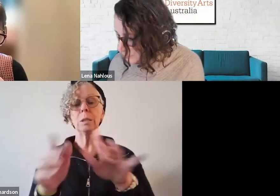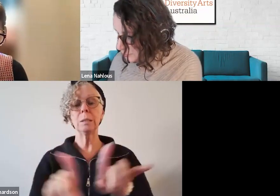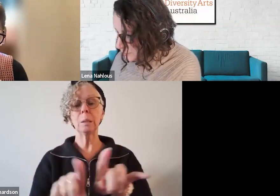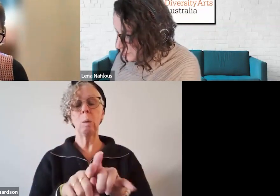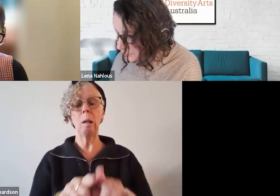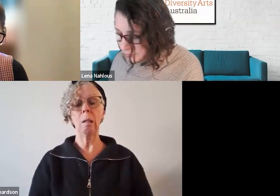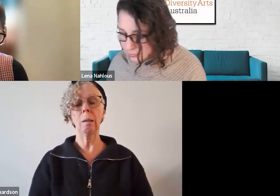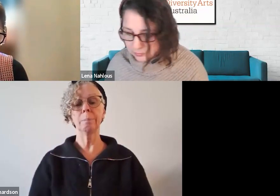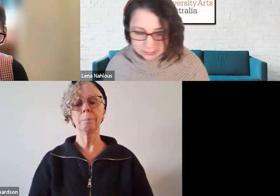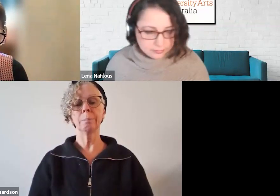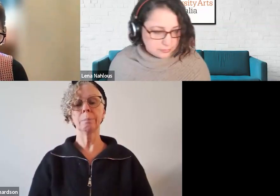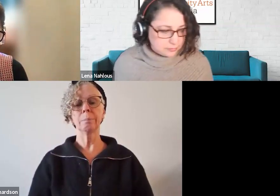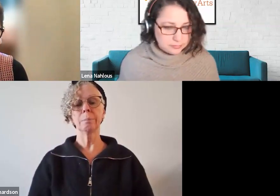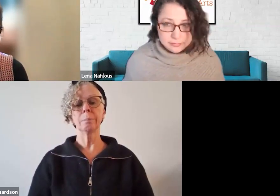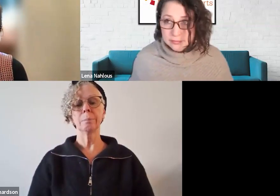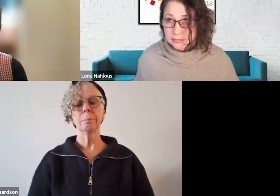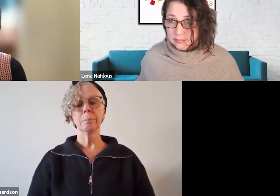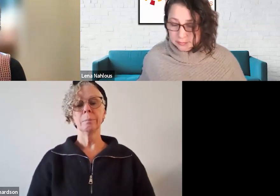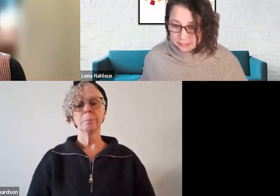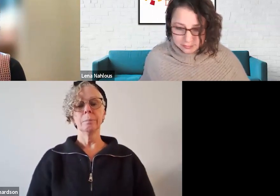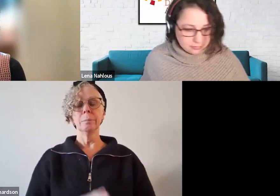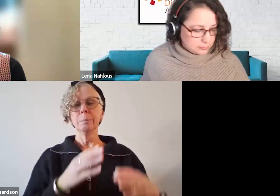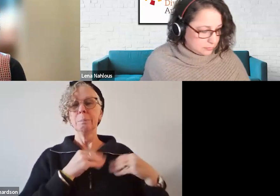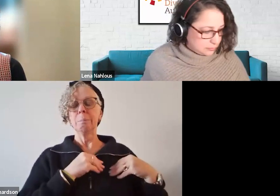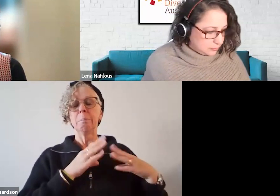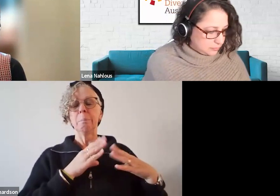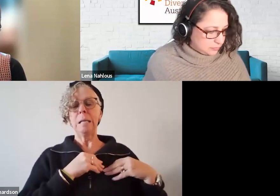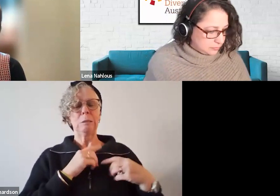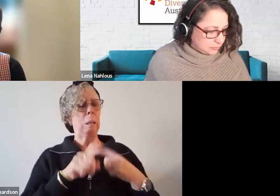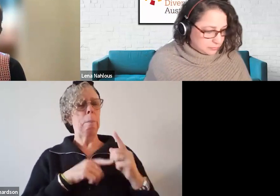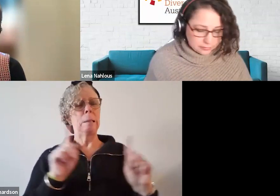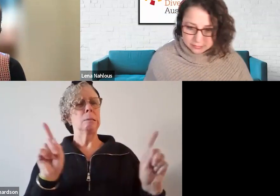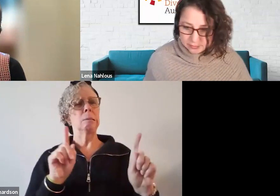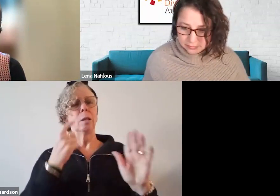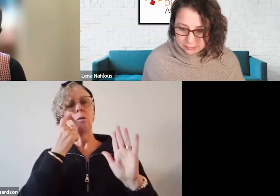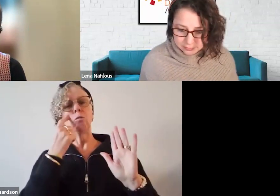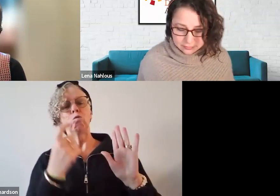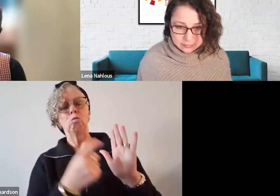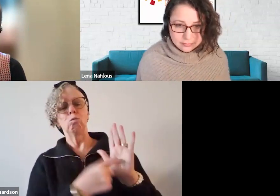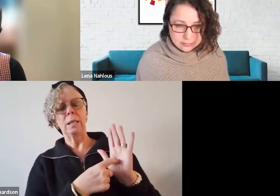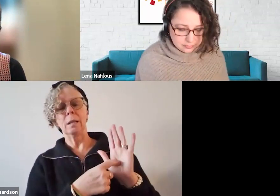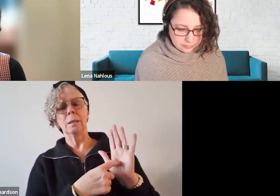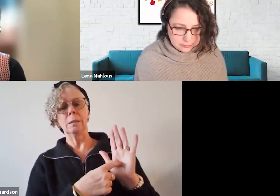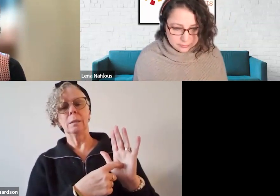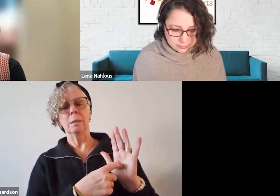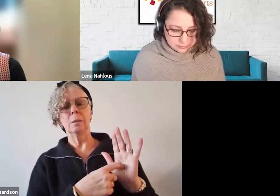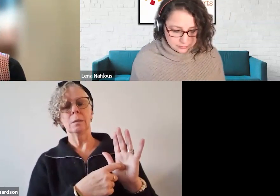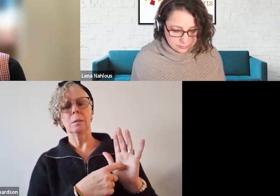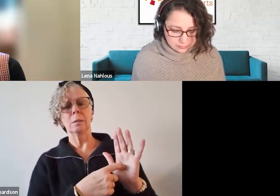And I'm passionate about recognizing that the institutions and the structures